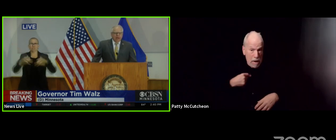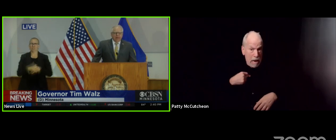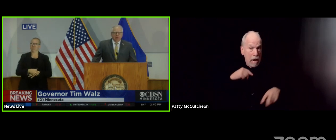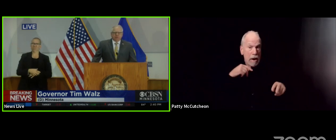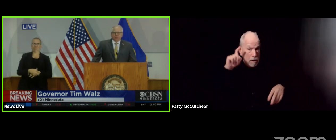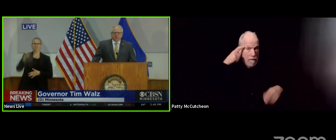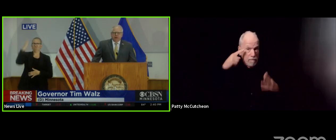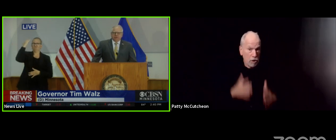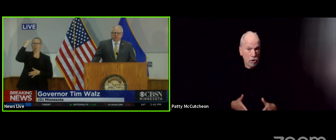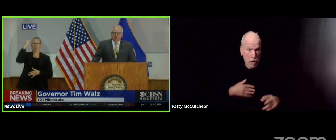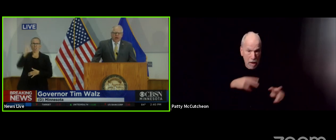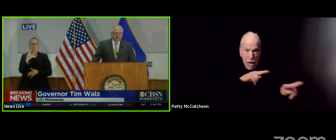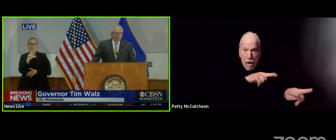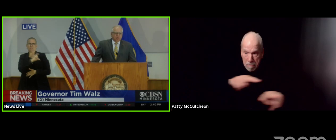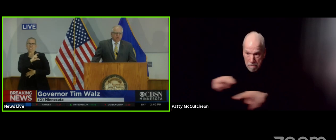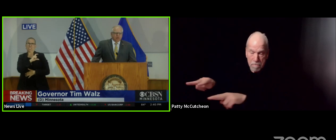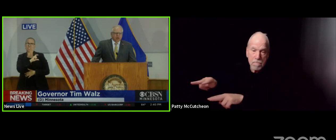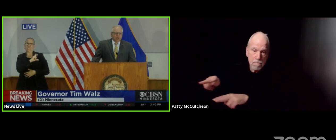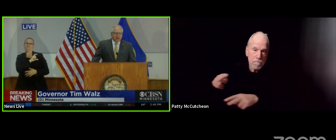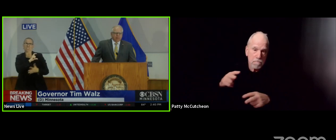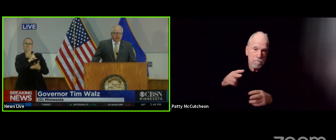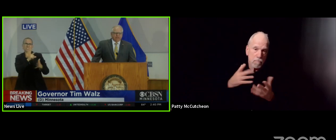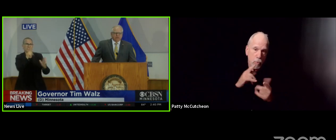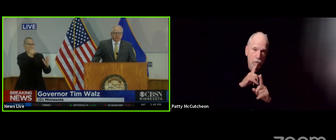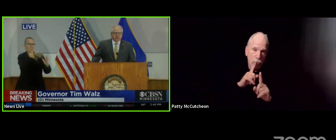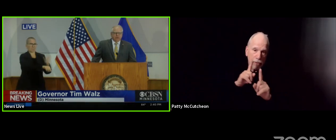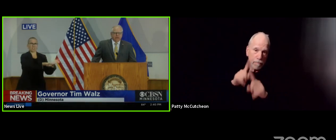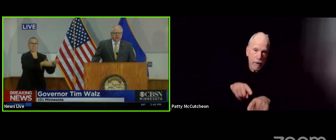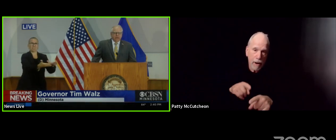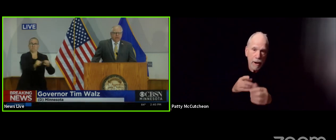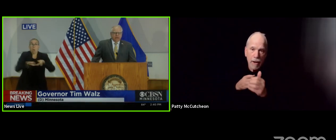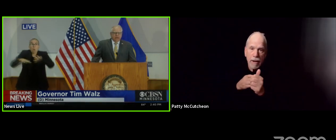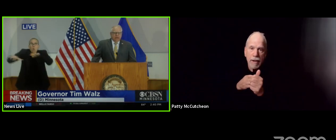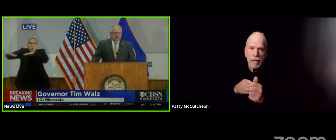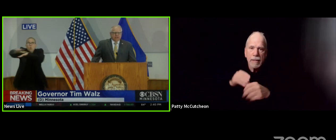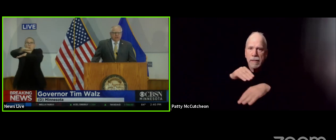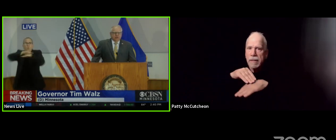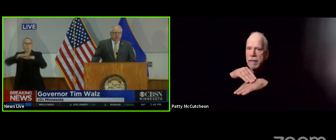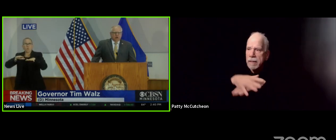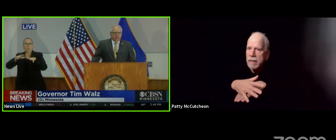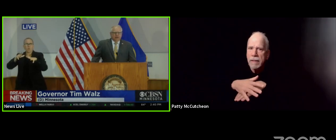AND THEN WHAT THE RESPONSES WERE AFTERWARDS. I CERTAINLY -- I CERTAINLY WELCOME THAT.